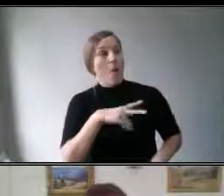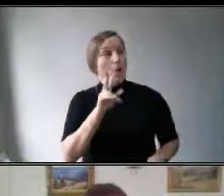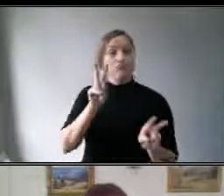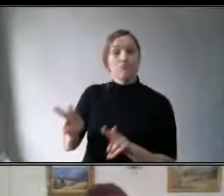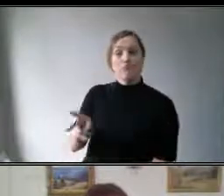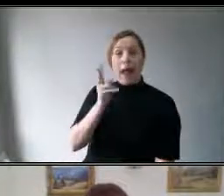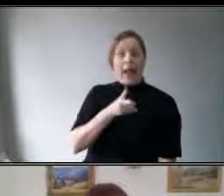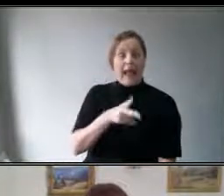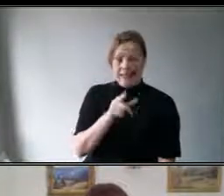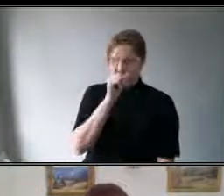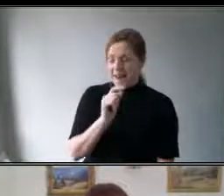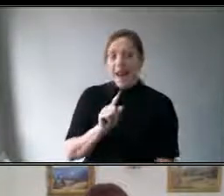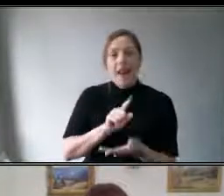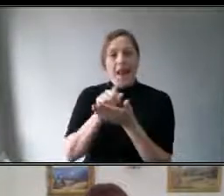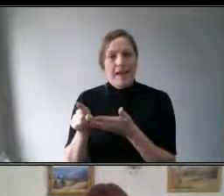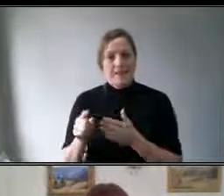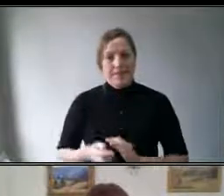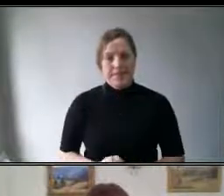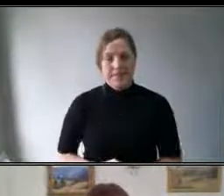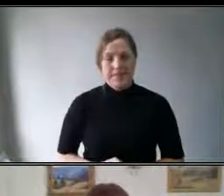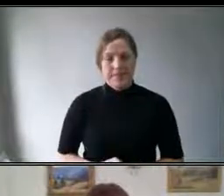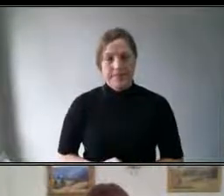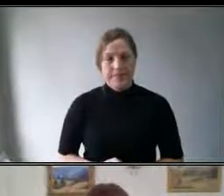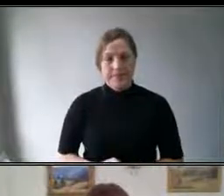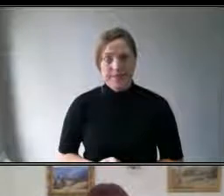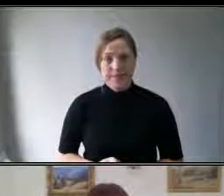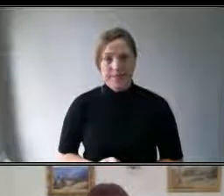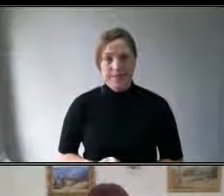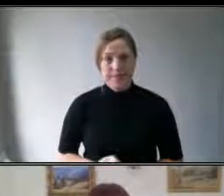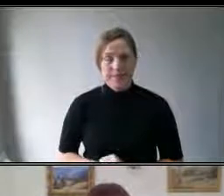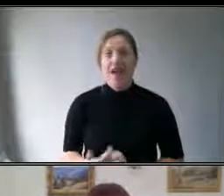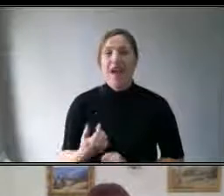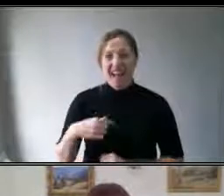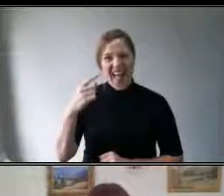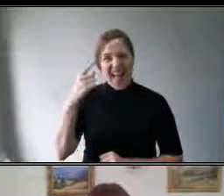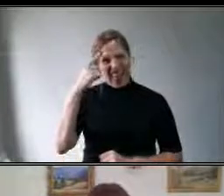any of the conversation afterwards i think we've all done this correctly so far